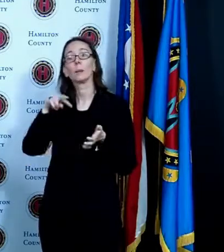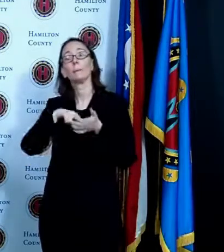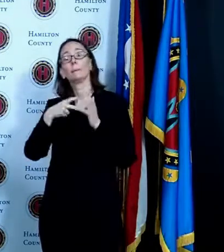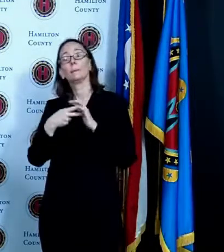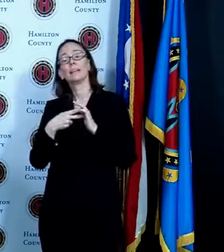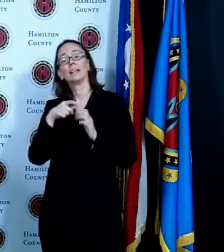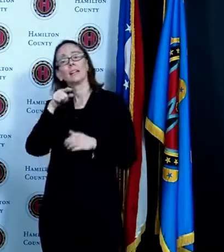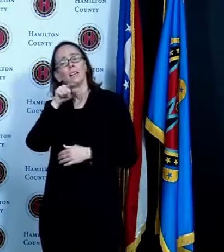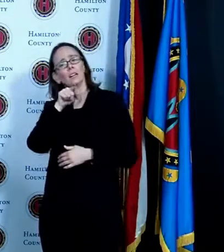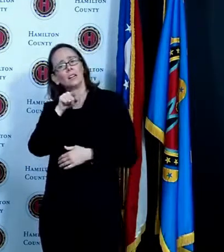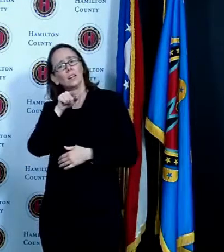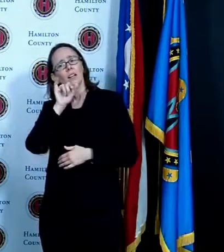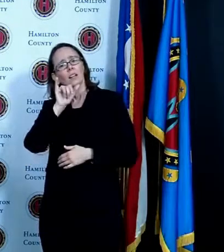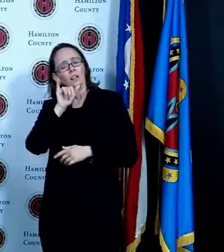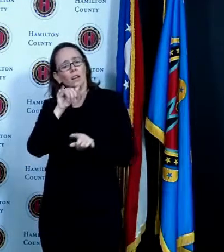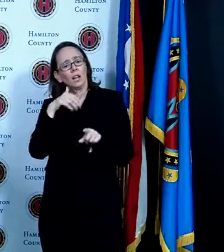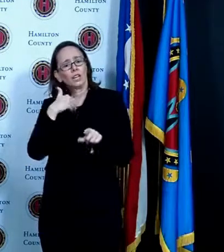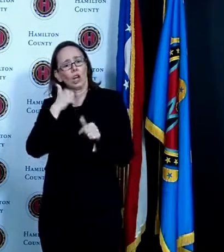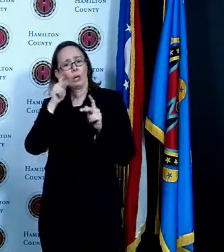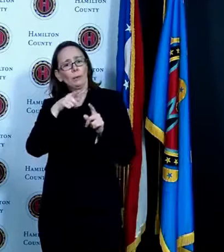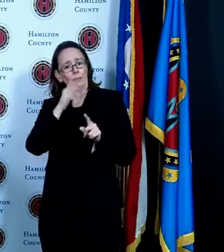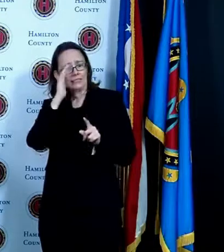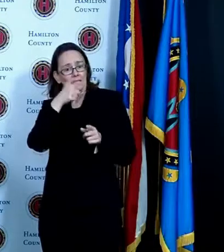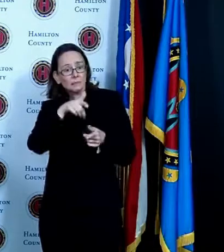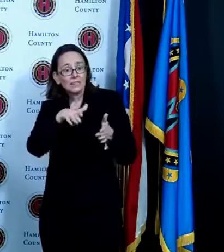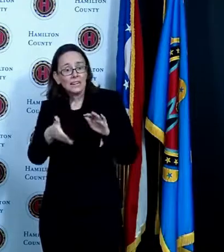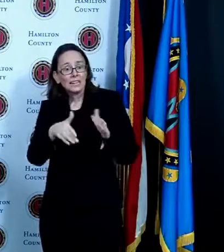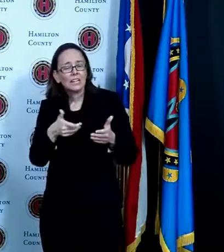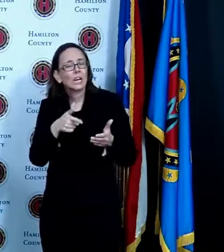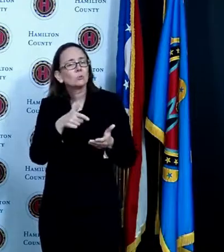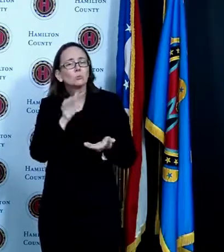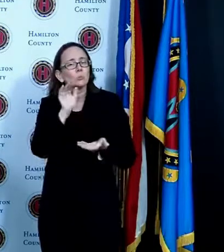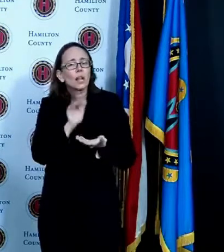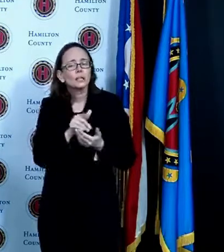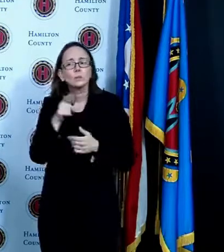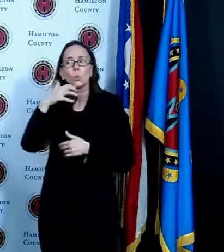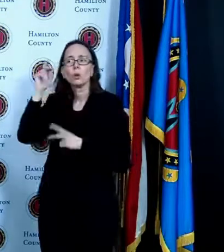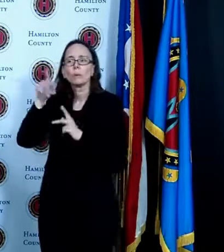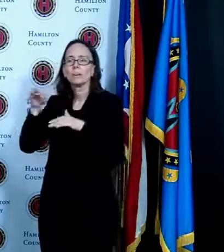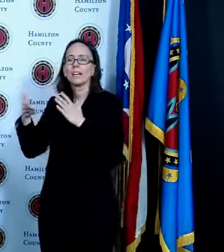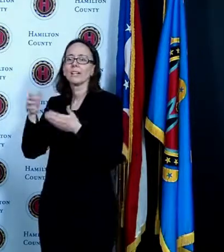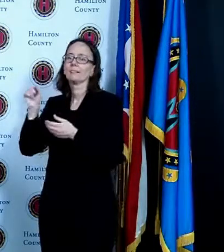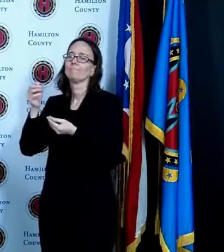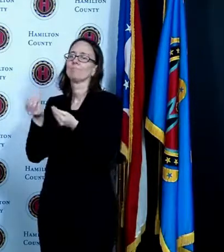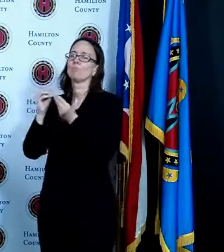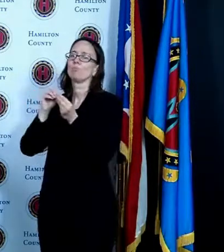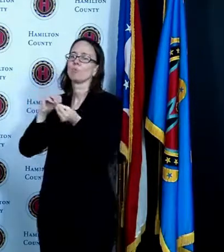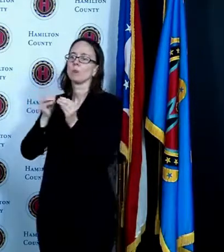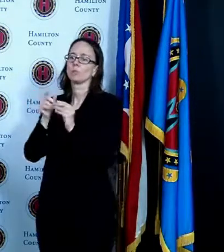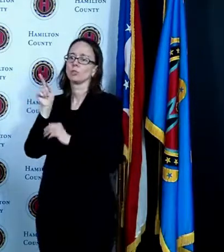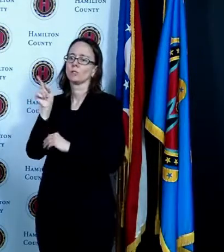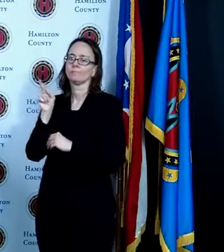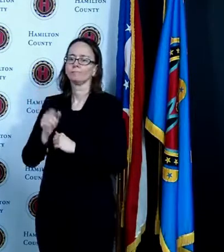really important to continue to watch I also want to emphasize through our hard work and our willingness to follow the stay-at-home order we've been extremely